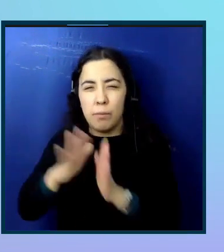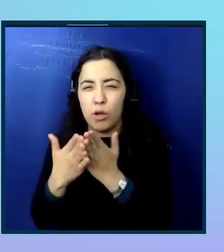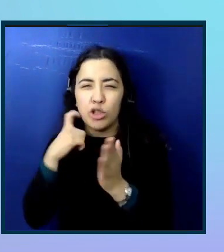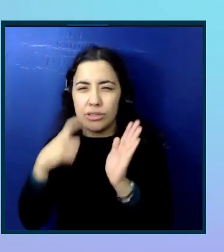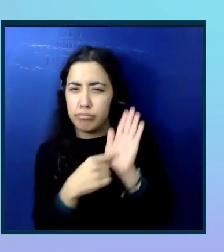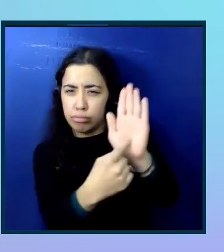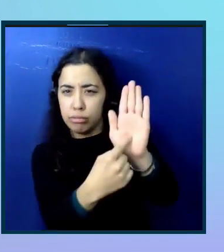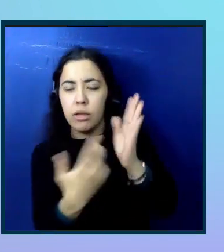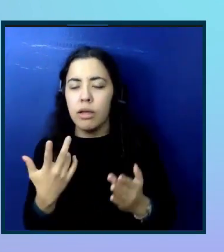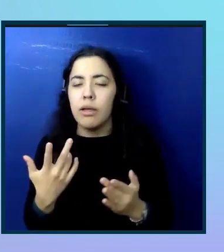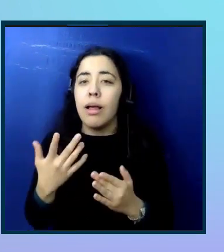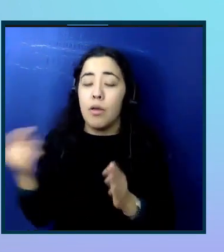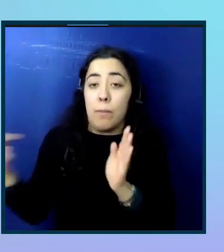that came from Microsoft.